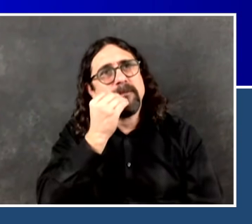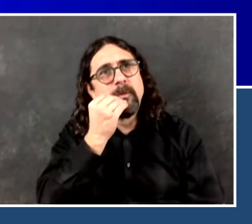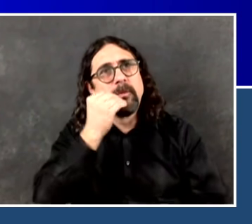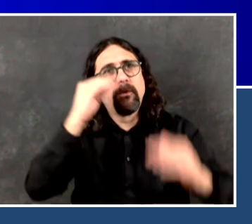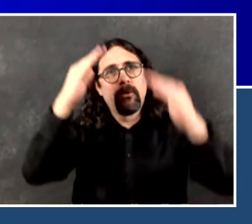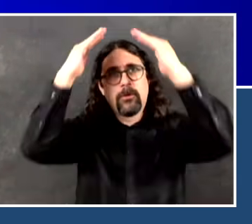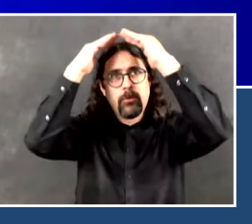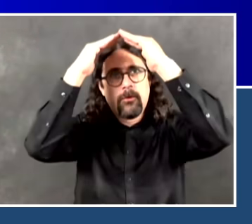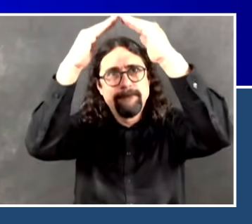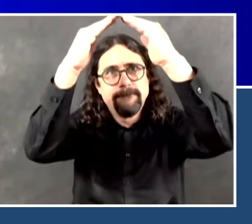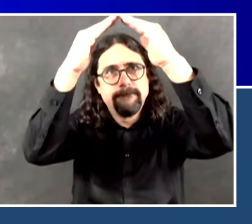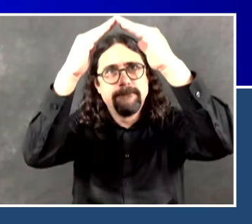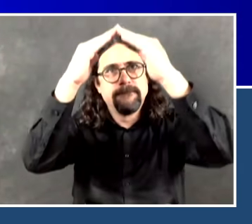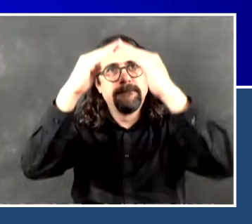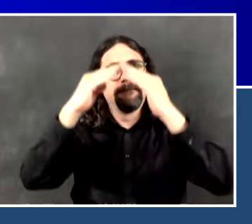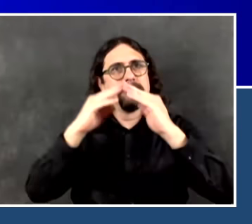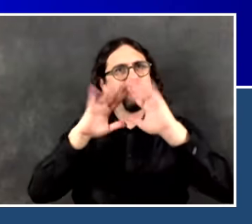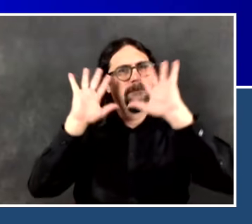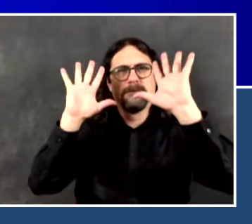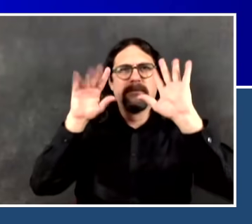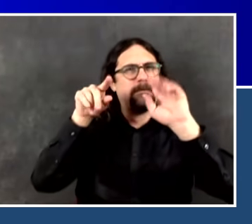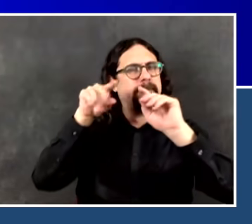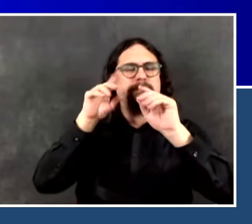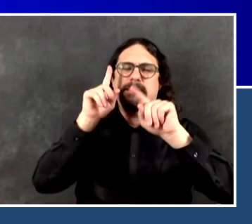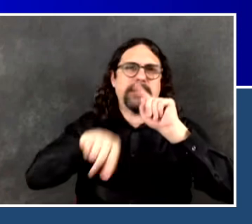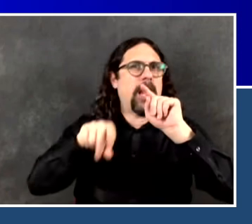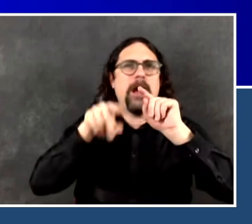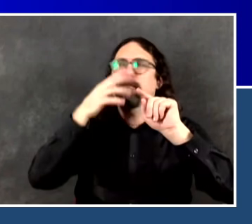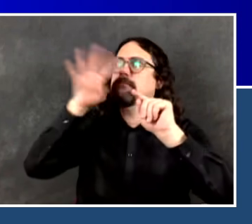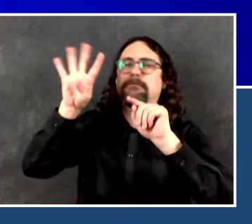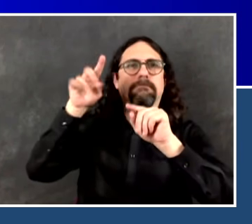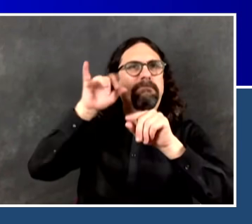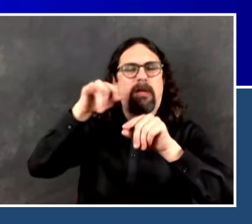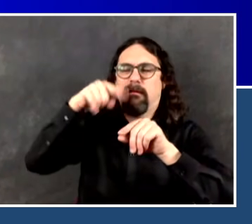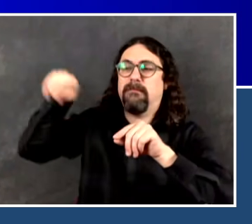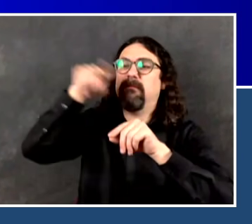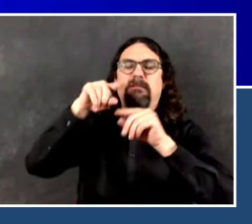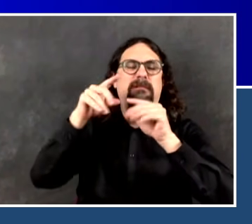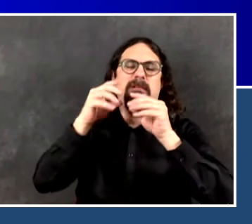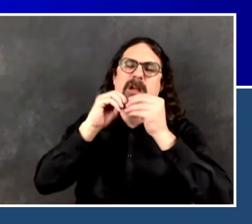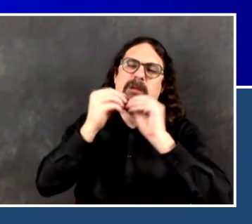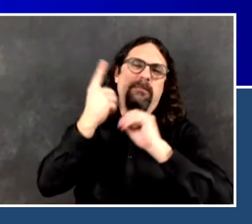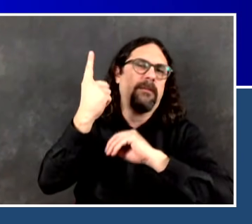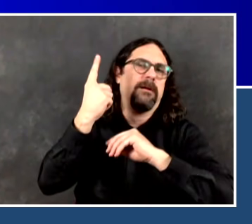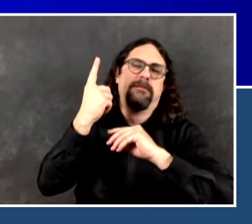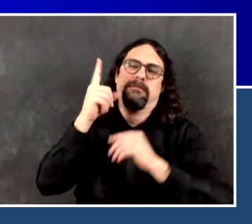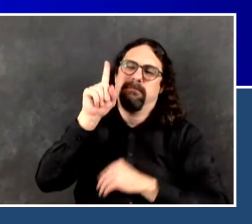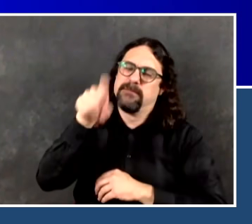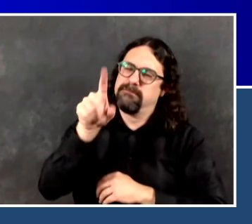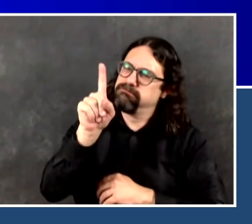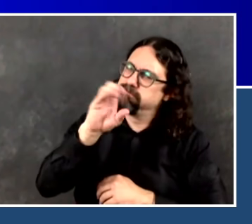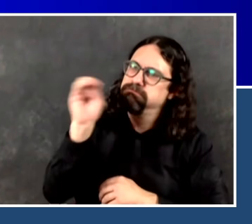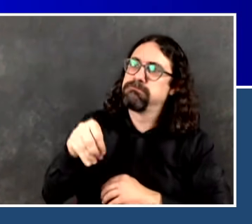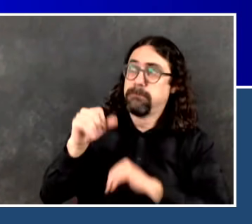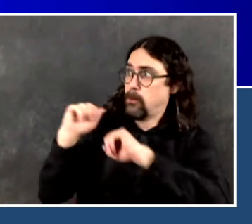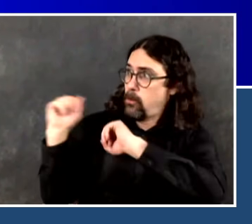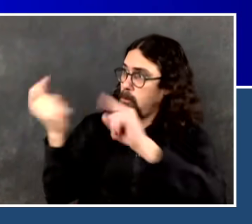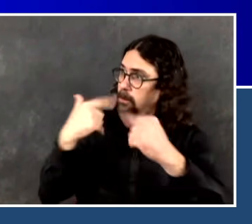HAVE FOOD TO EAT, AND A ROOF OVER THEIR HEAD. HAVE TO GET THE BACSSI TO BE 100% SECURE AS WE BUILD OUT. WE HAVE TO GET